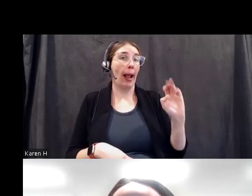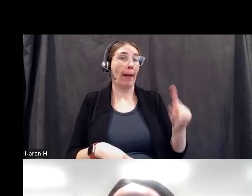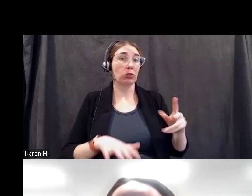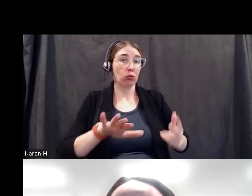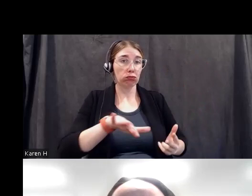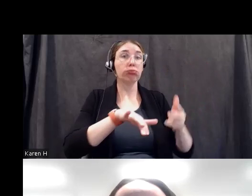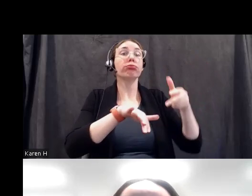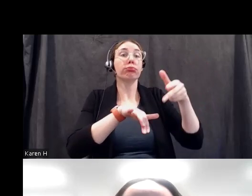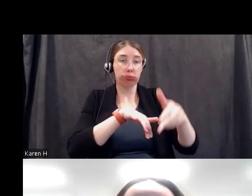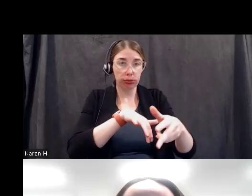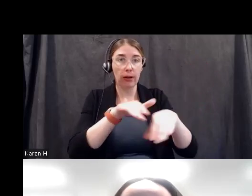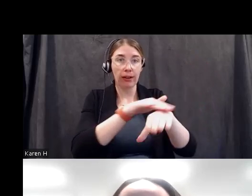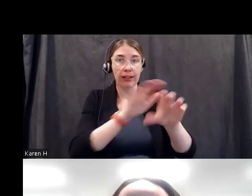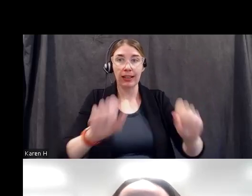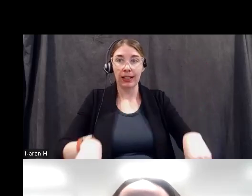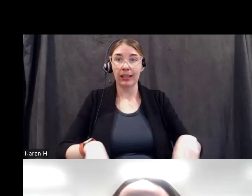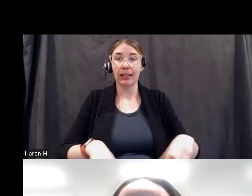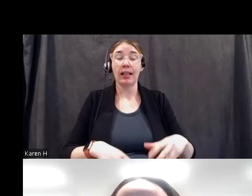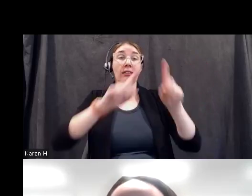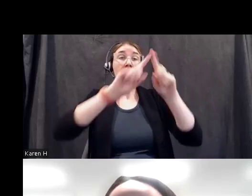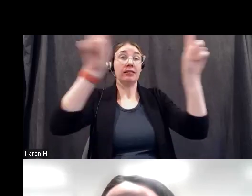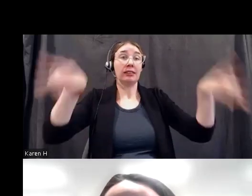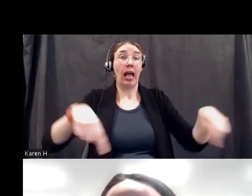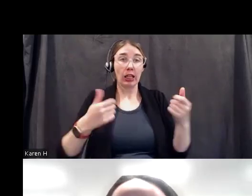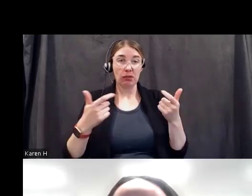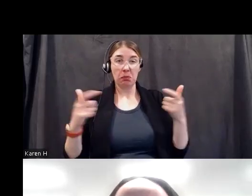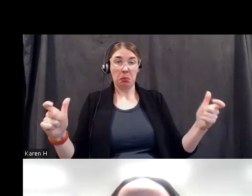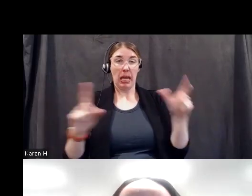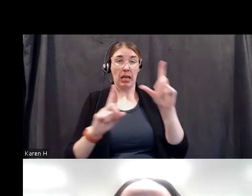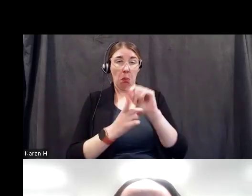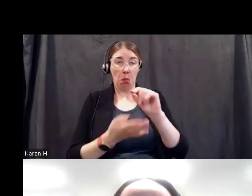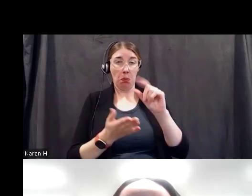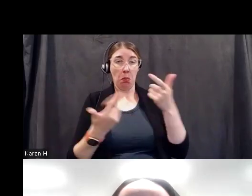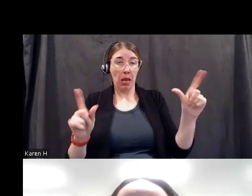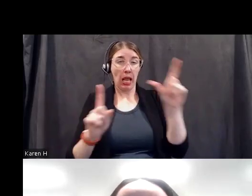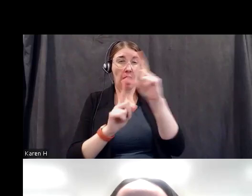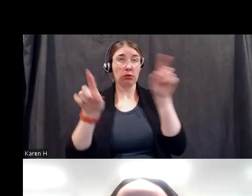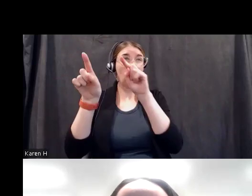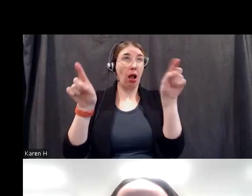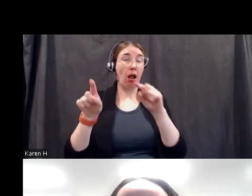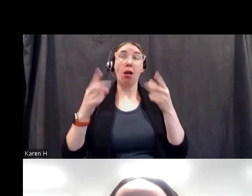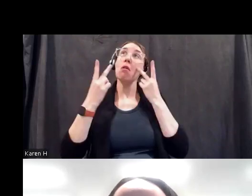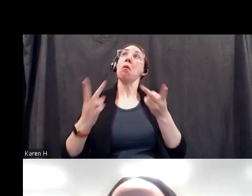and fully informational signage with large print. So this is an example of one of the lean-toes.